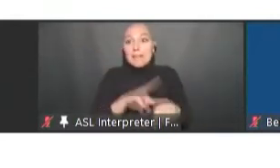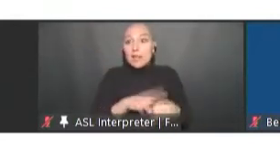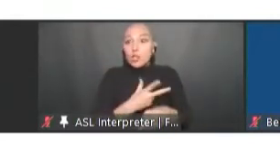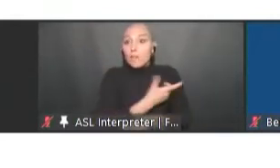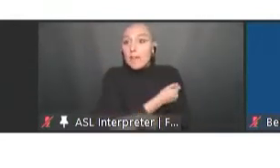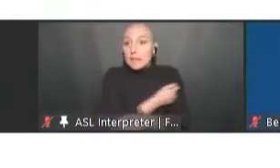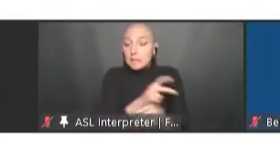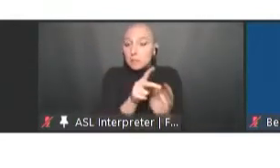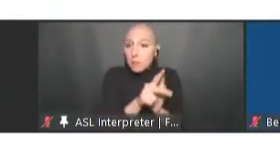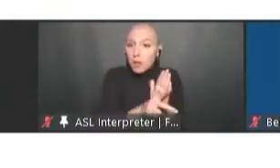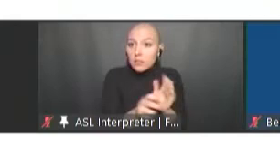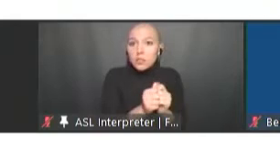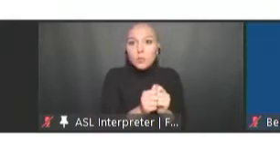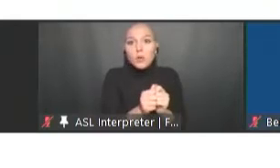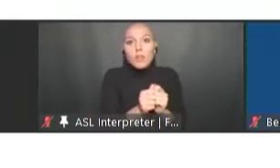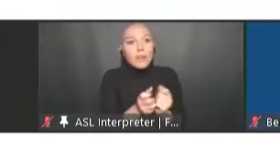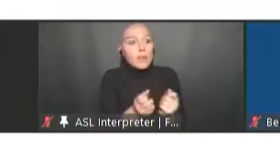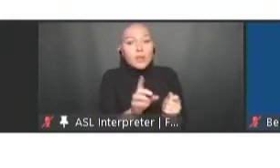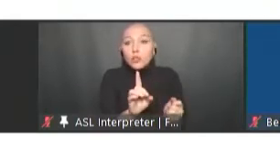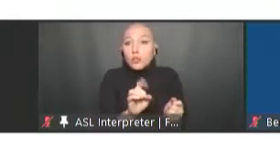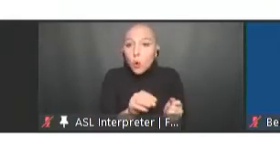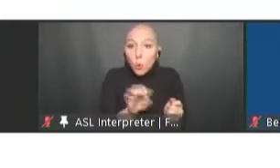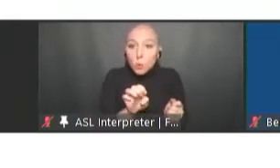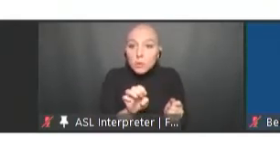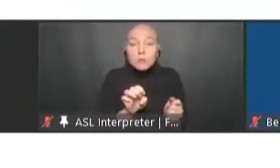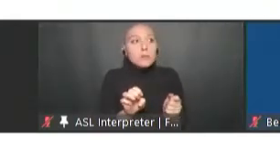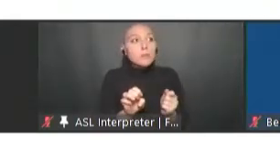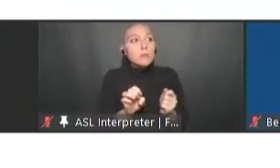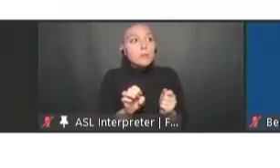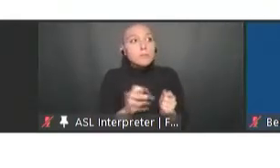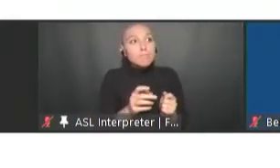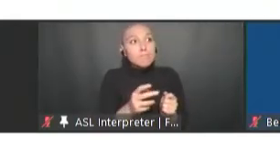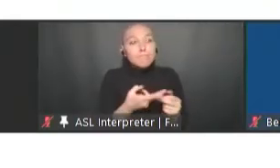boosters evolves. And I was wondering if you have anything that you can tell us about